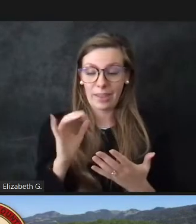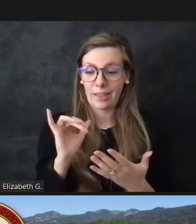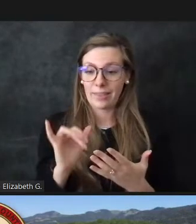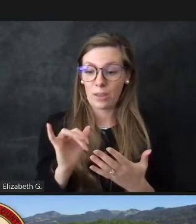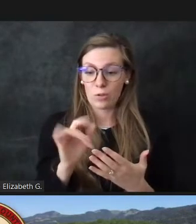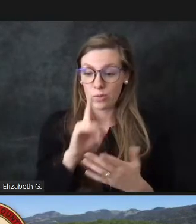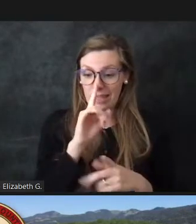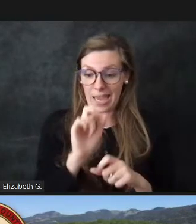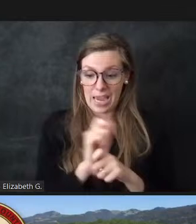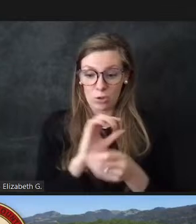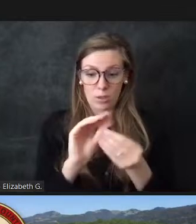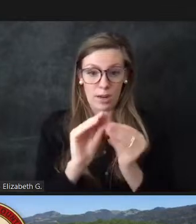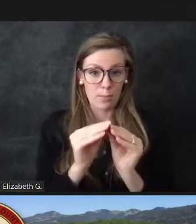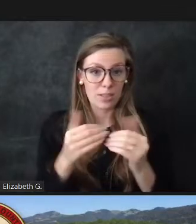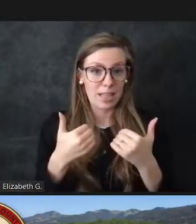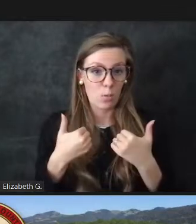So what I'm about to share with you is a